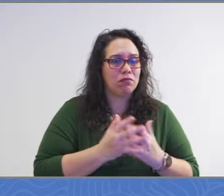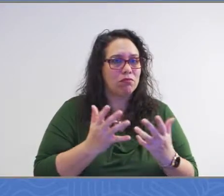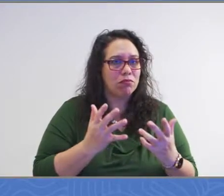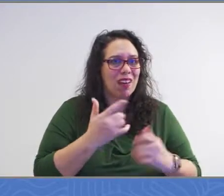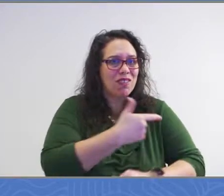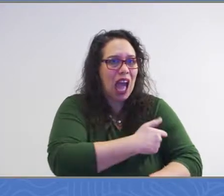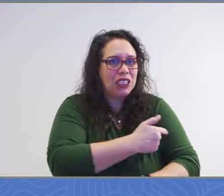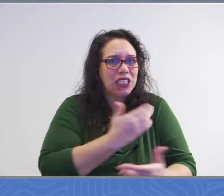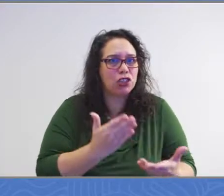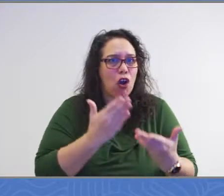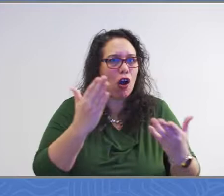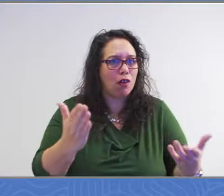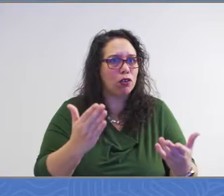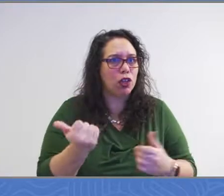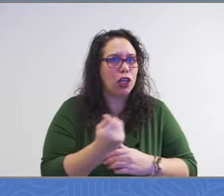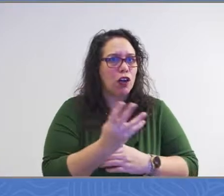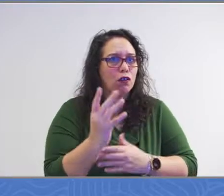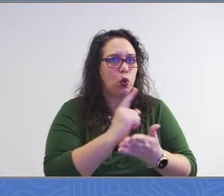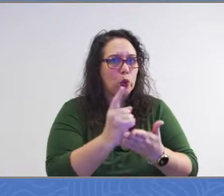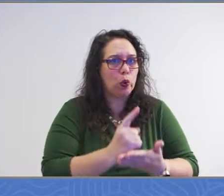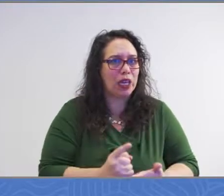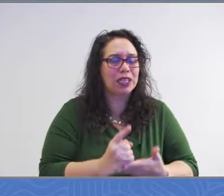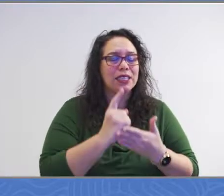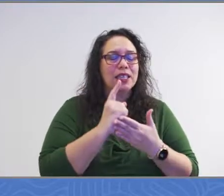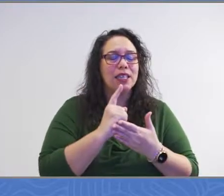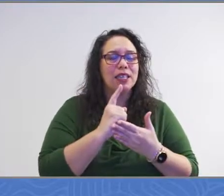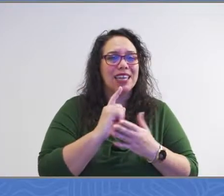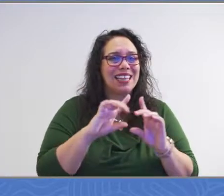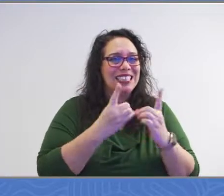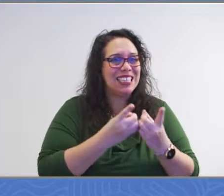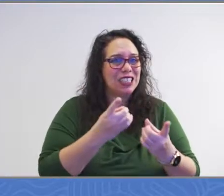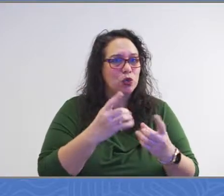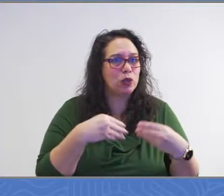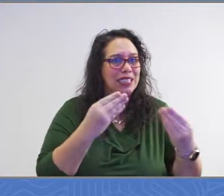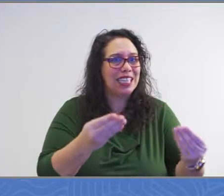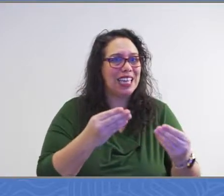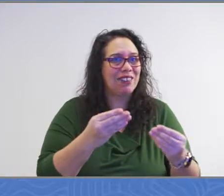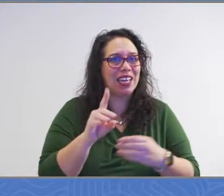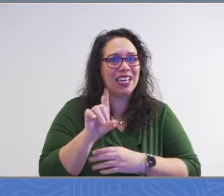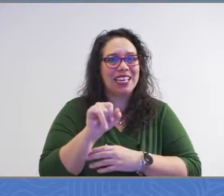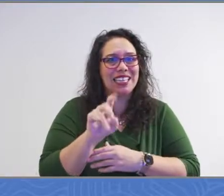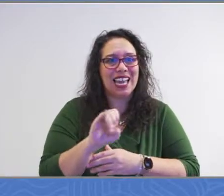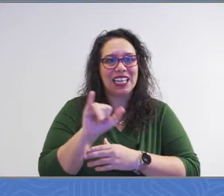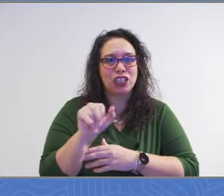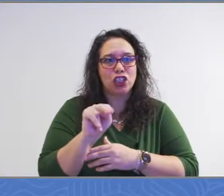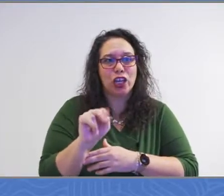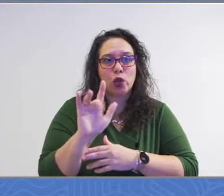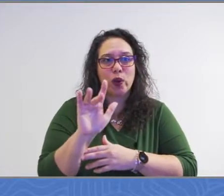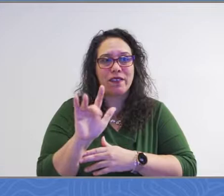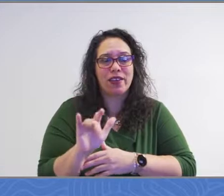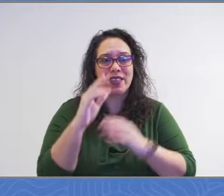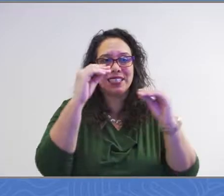Now that the district has been given a date of January 25th for teachers to receive the COVID-19 vaccine,